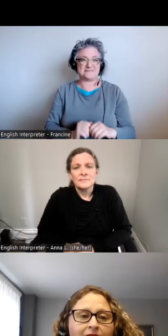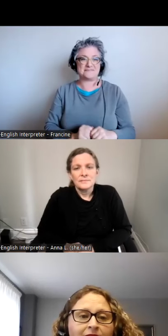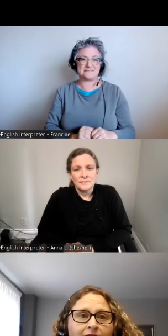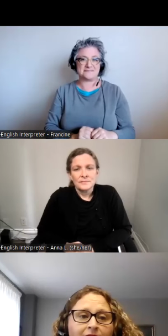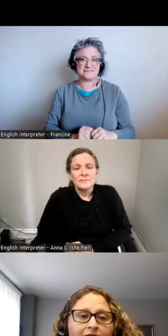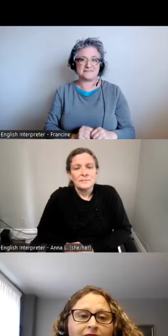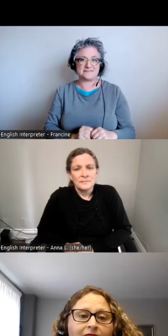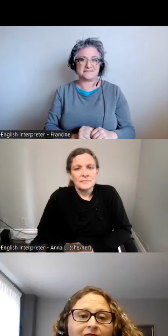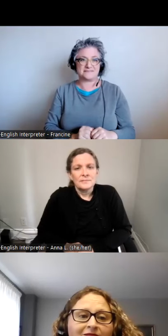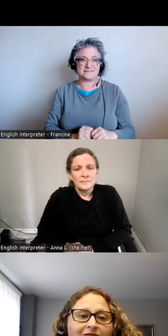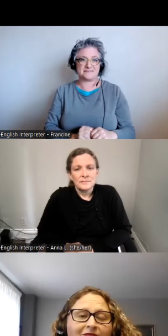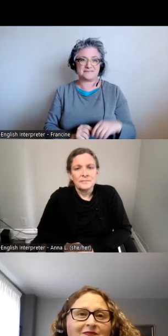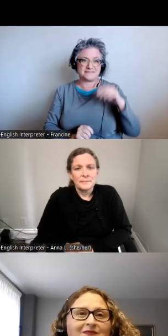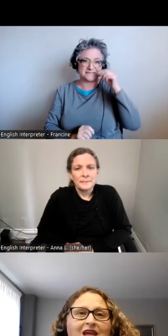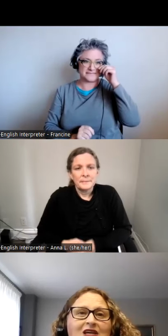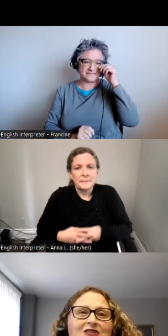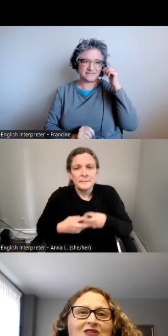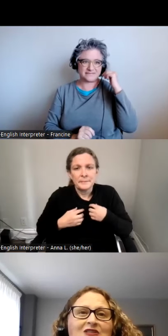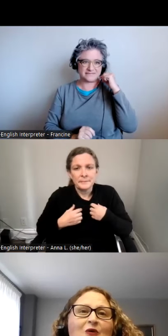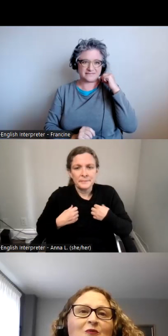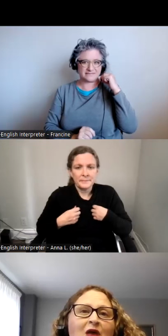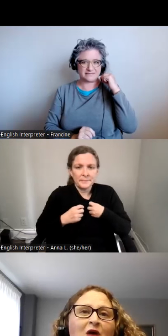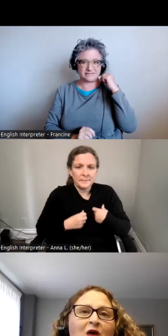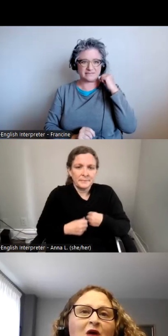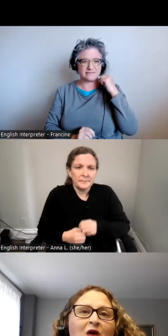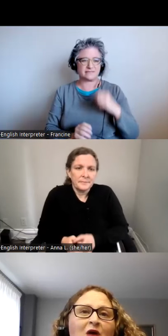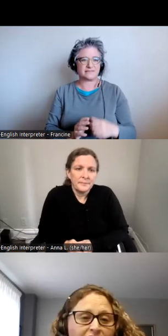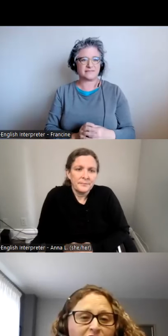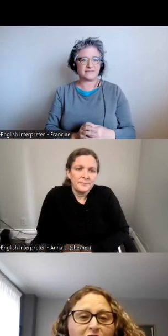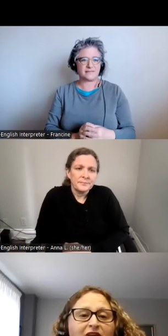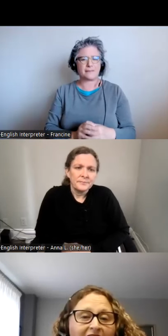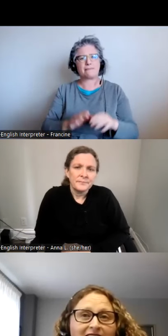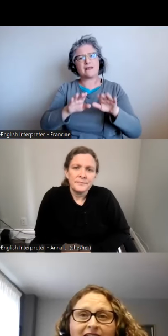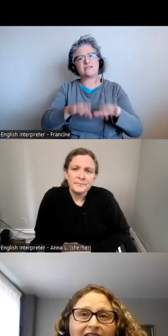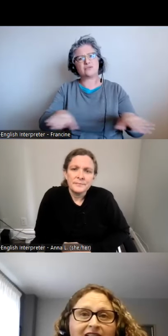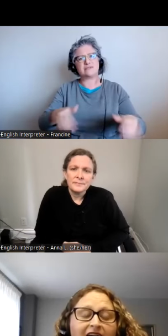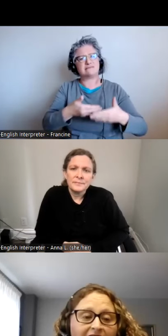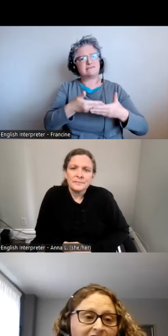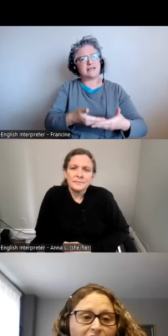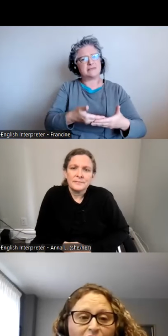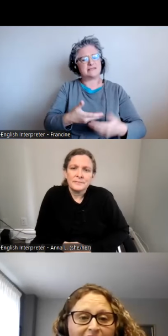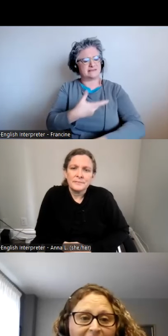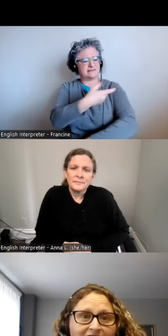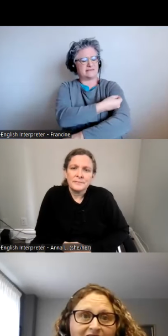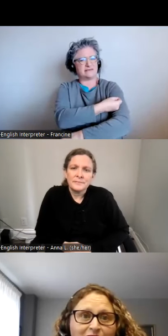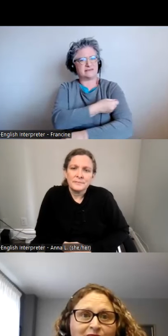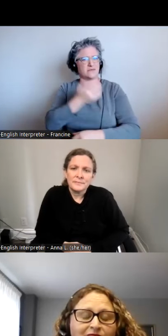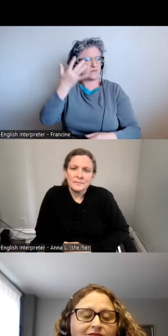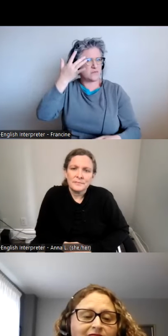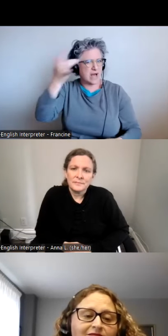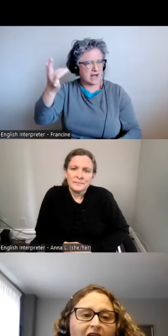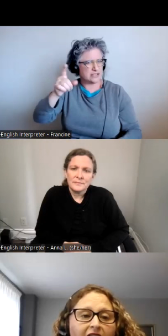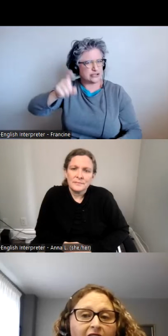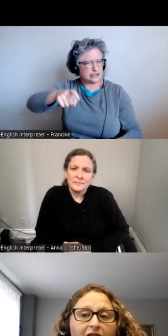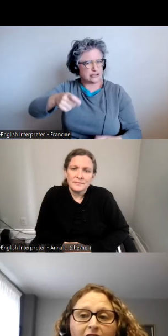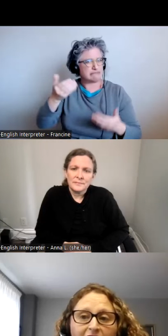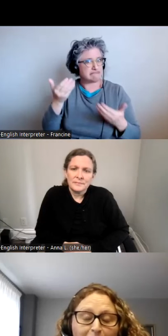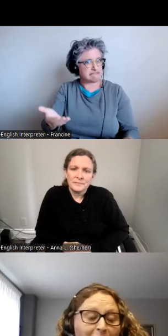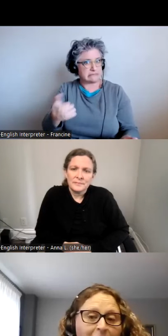covid, vaccine, next slide, please.